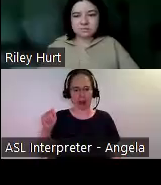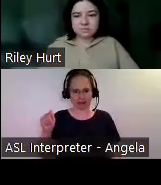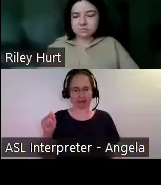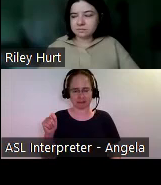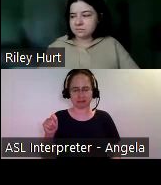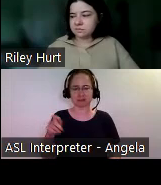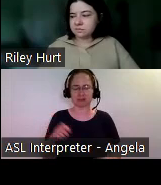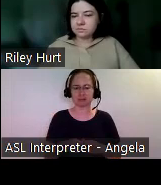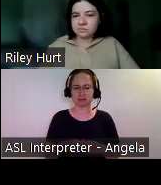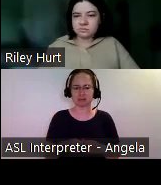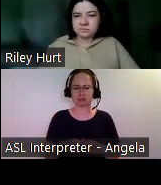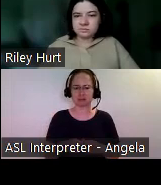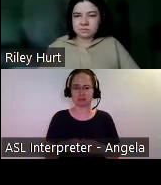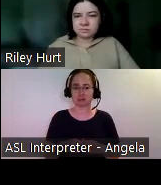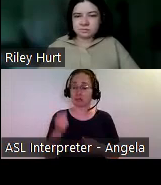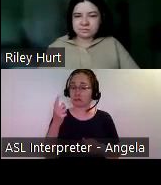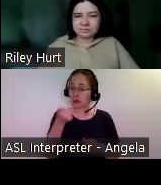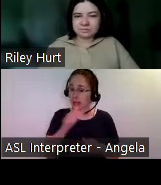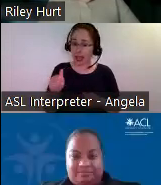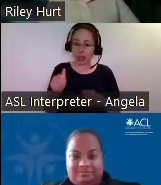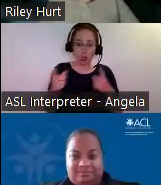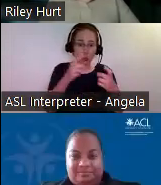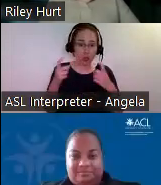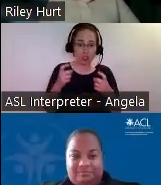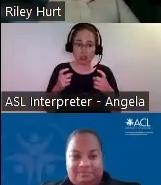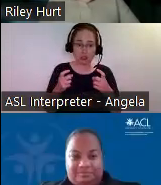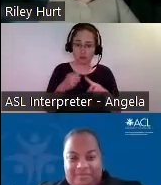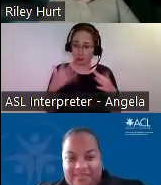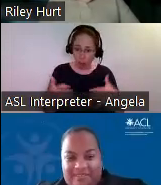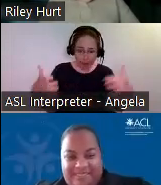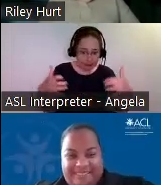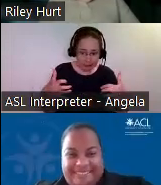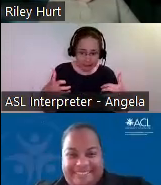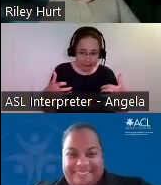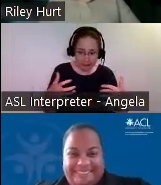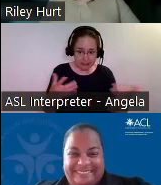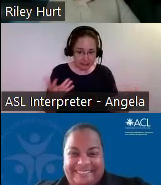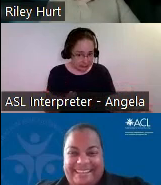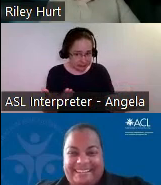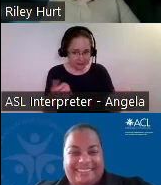and are there any questions that the audience has and have asked?